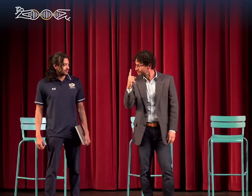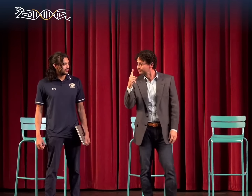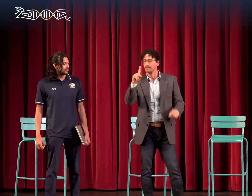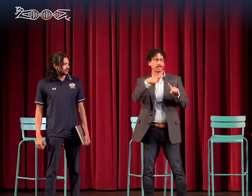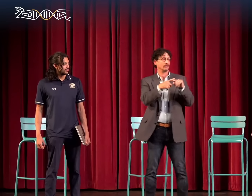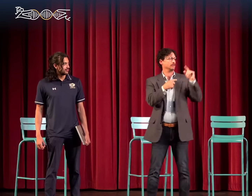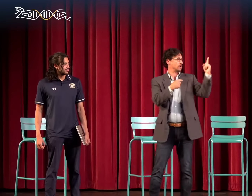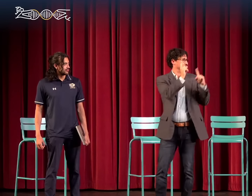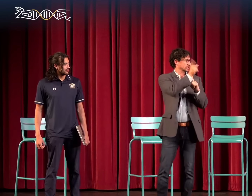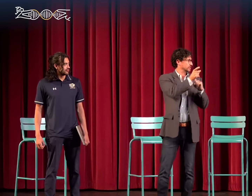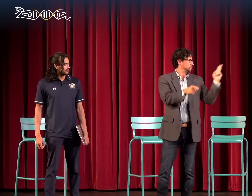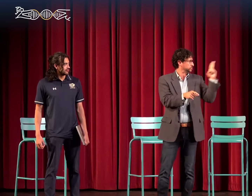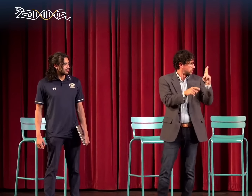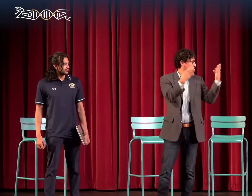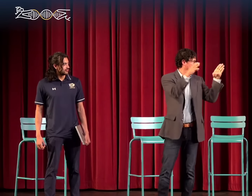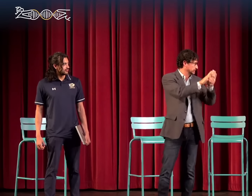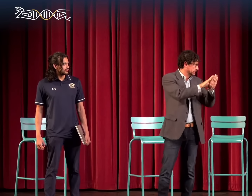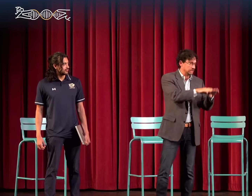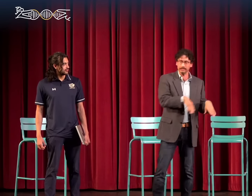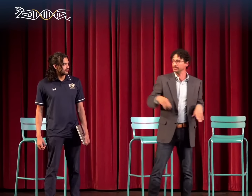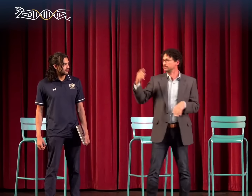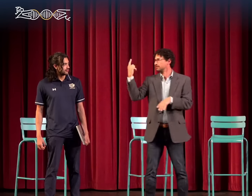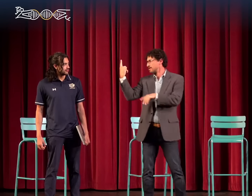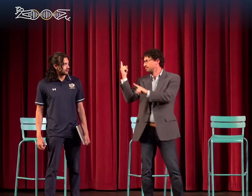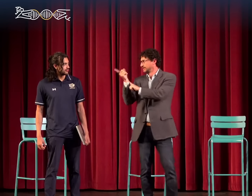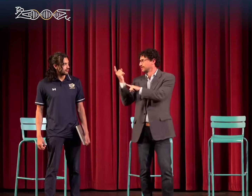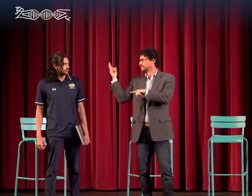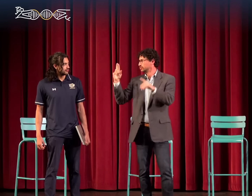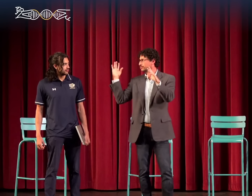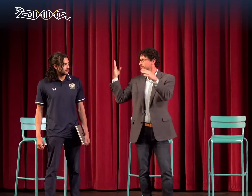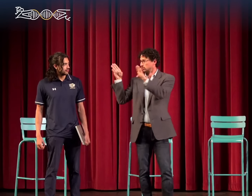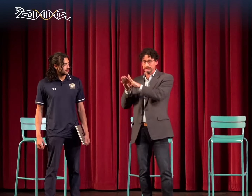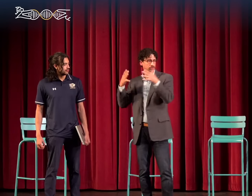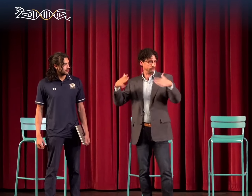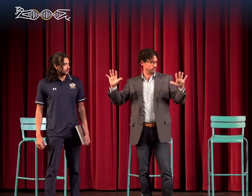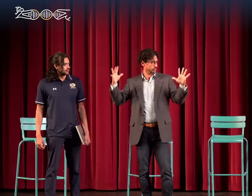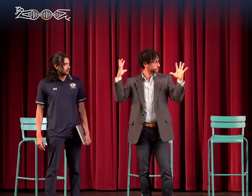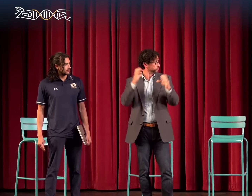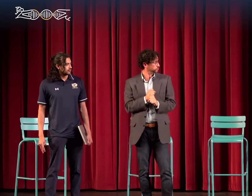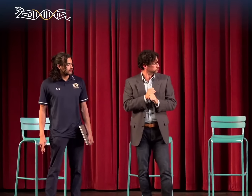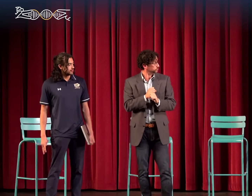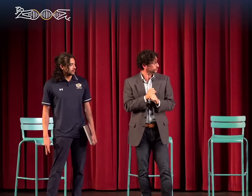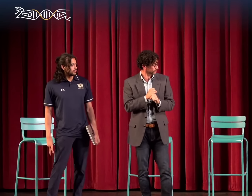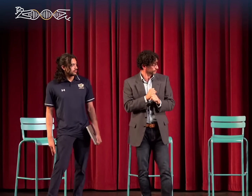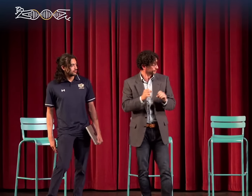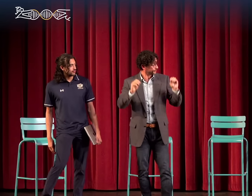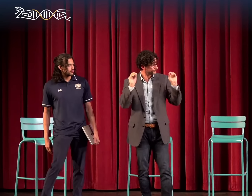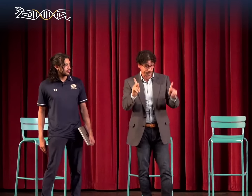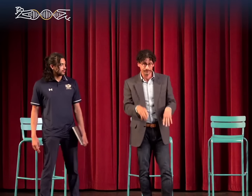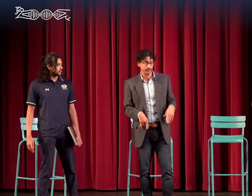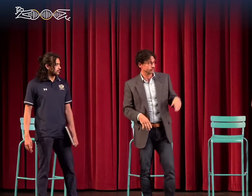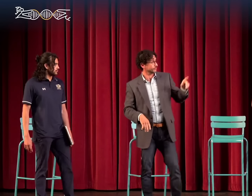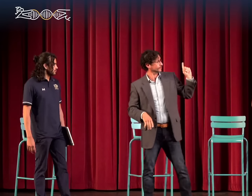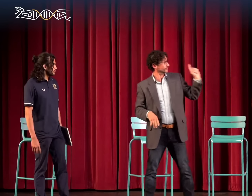For Joe you have one minute rebuttal and you also have one minute rebuttal in closing okay.